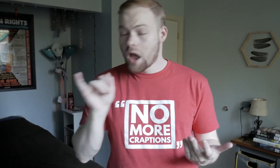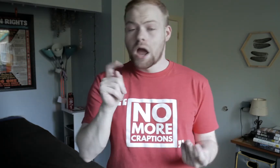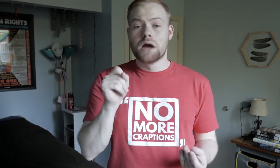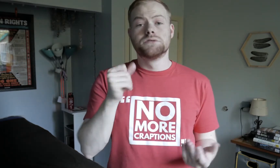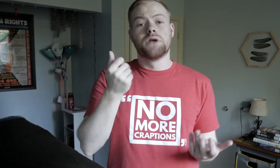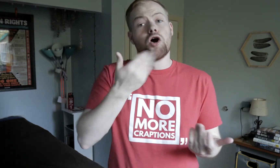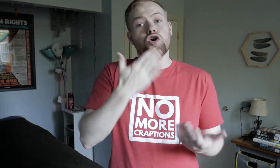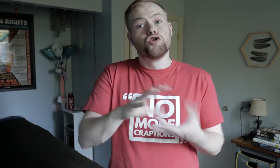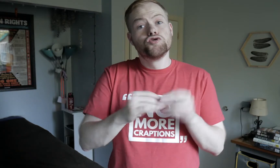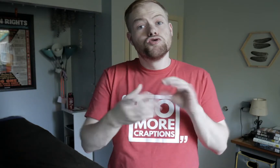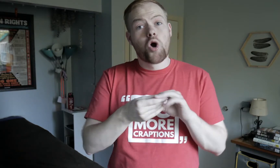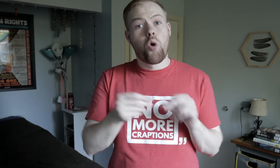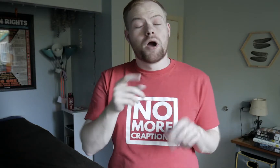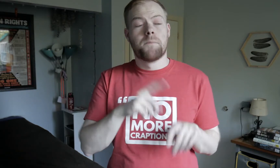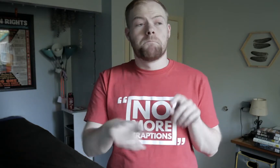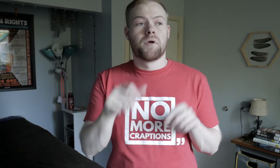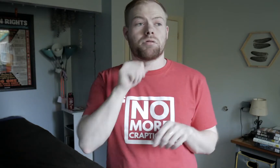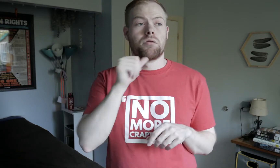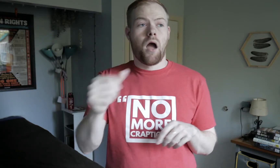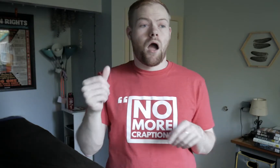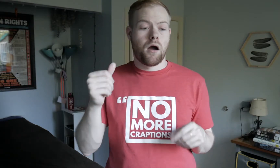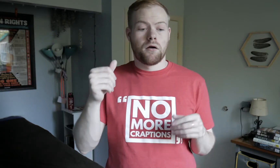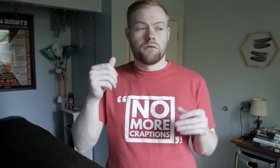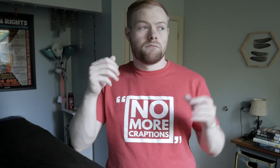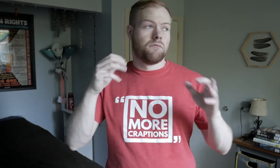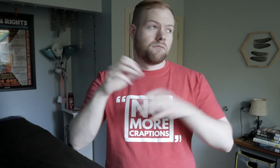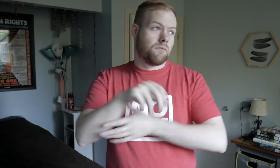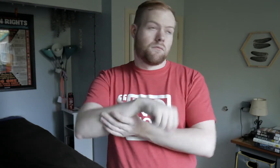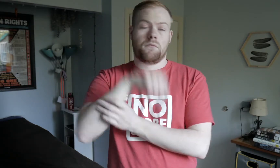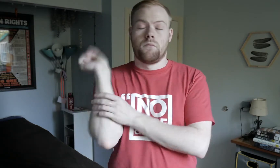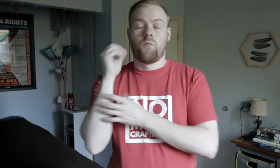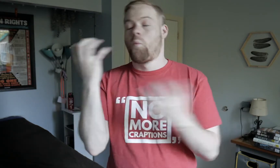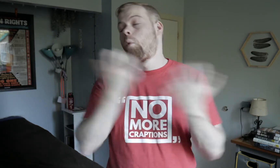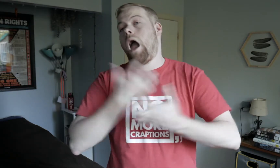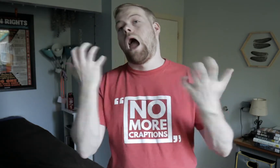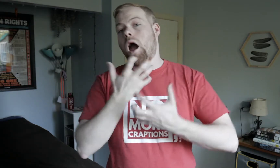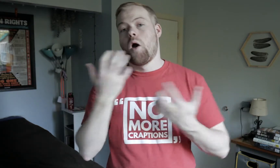It’s a good story, but not mind-blowing and wow!